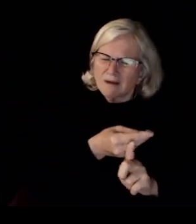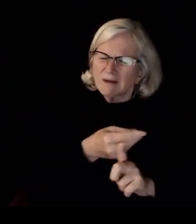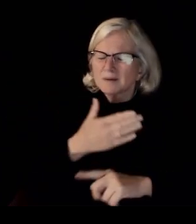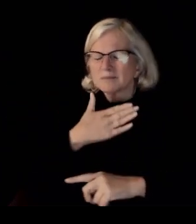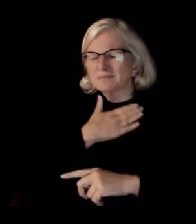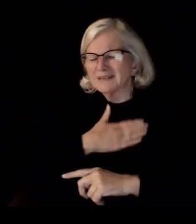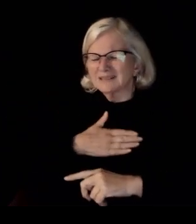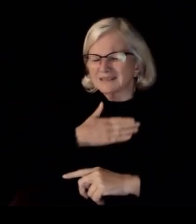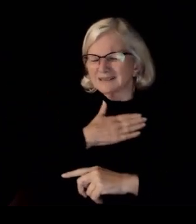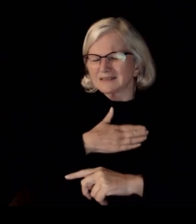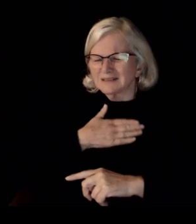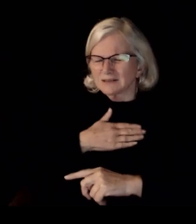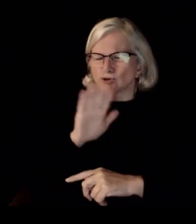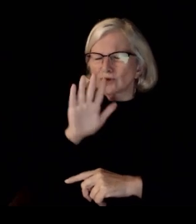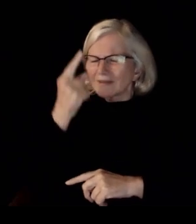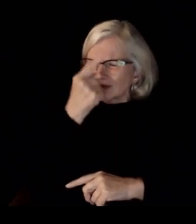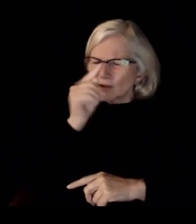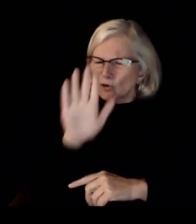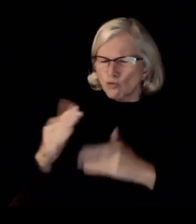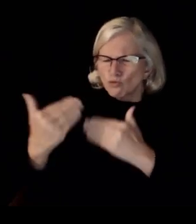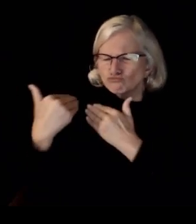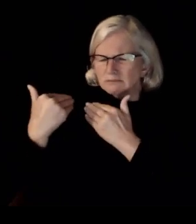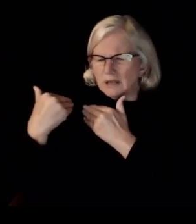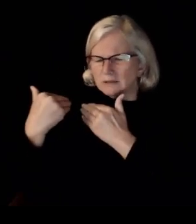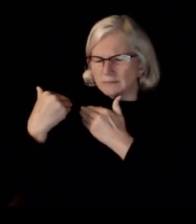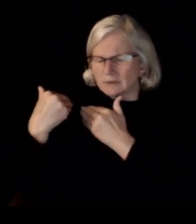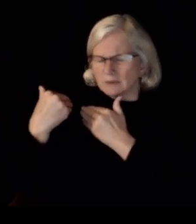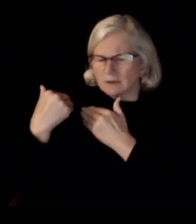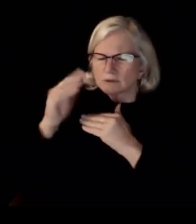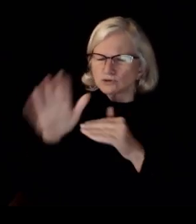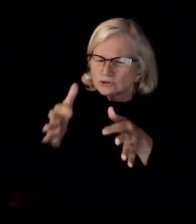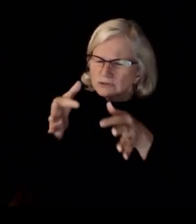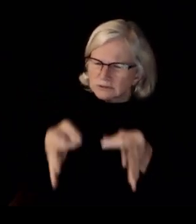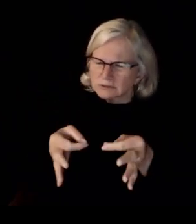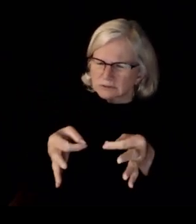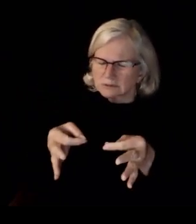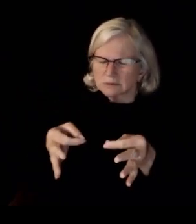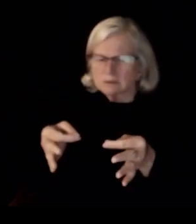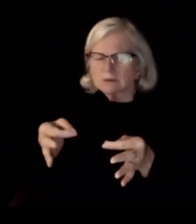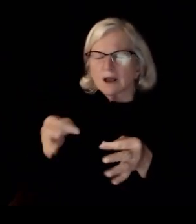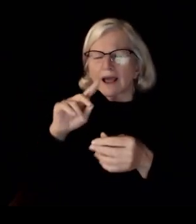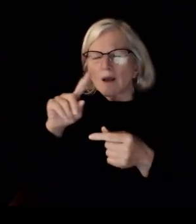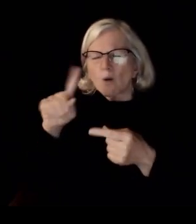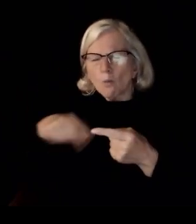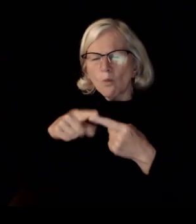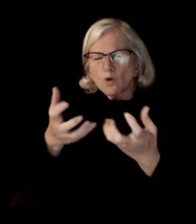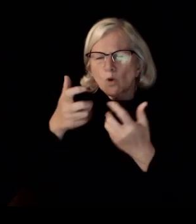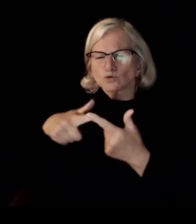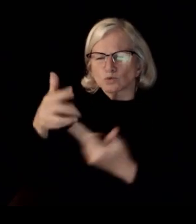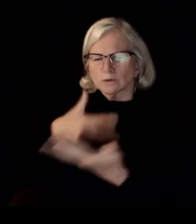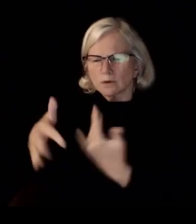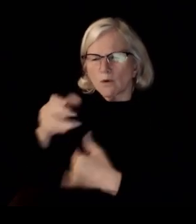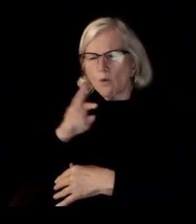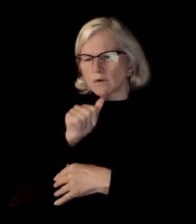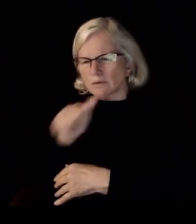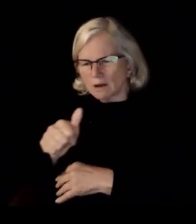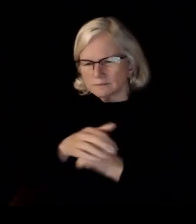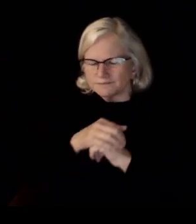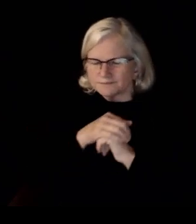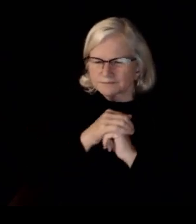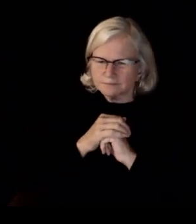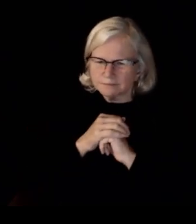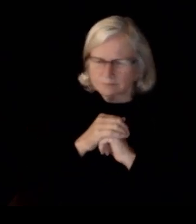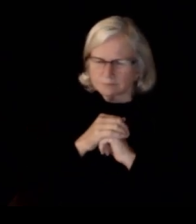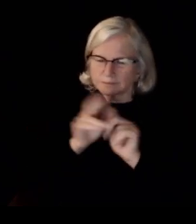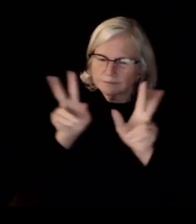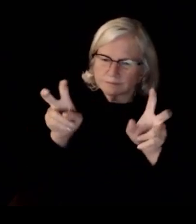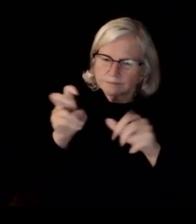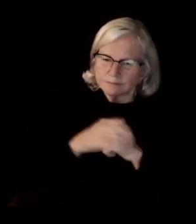socially and then on a topic that is not really, well it's related to COVID but it is perhaps